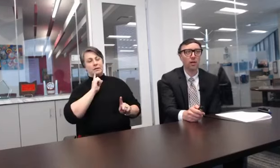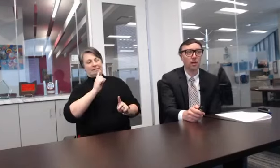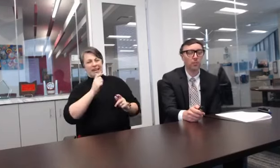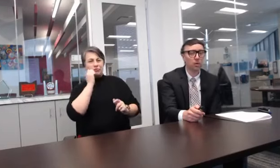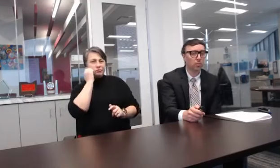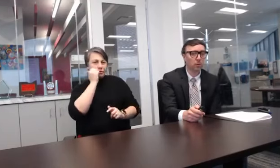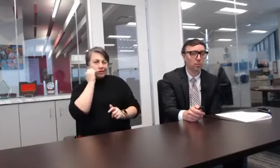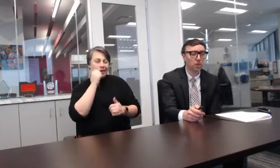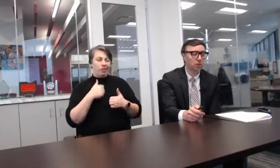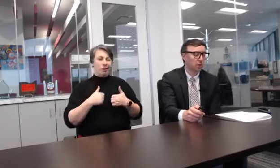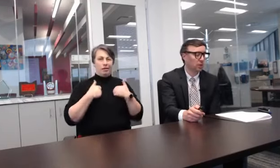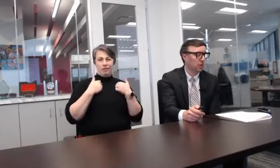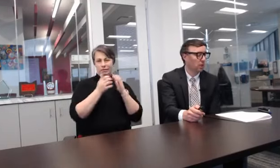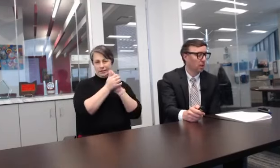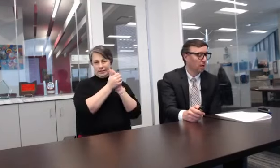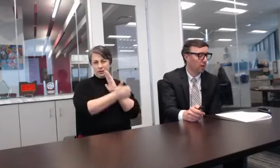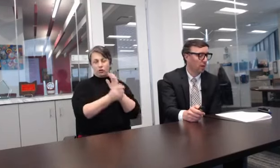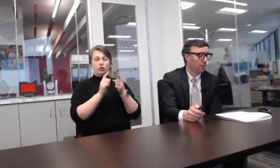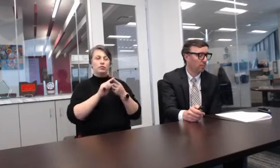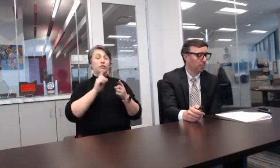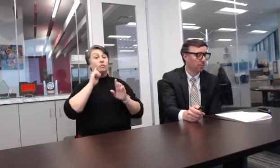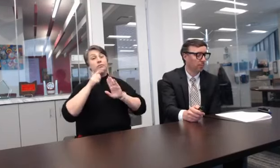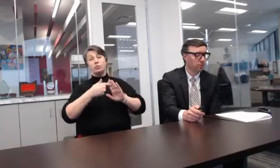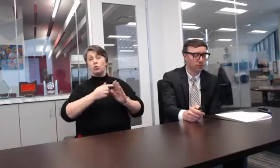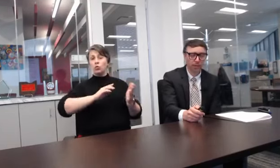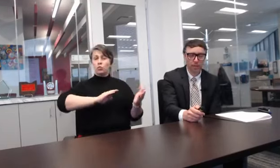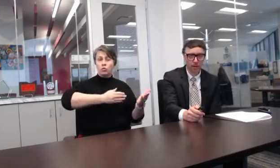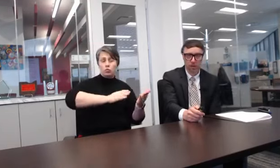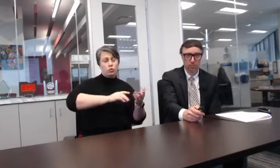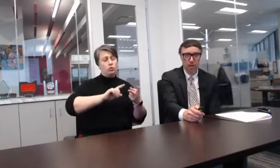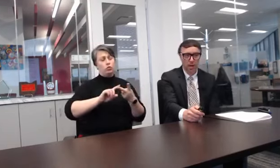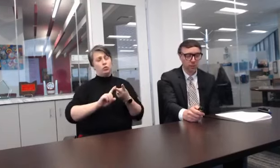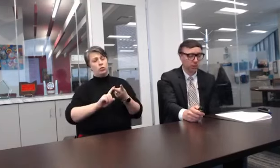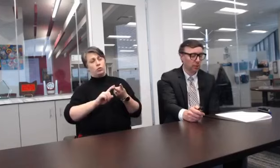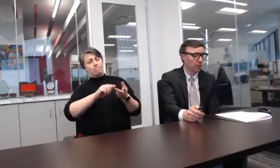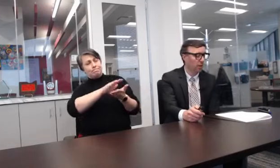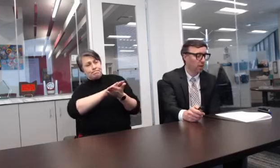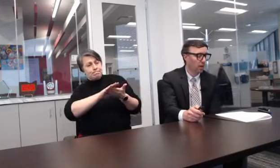Like meal preparation, personal care, hygiene,